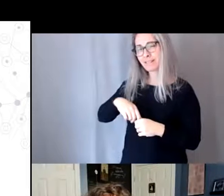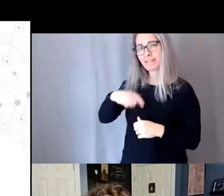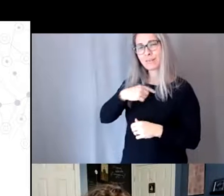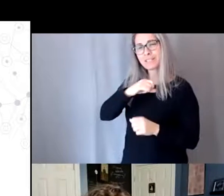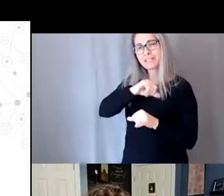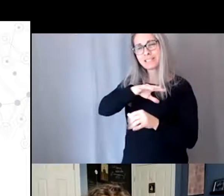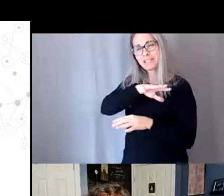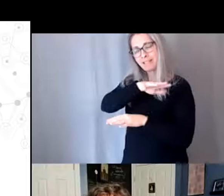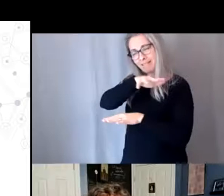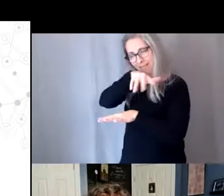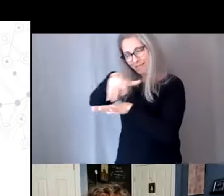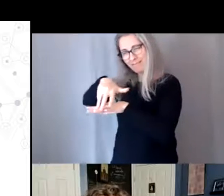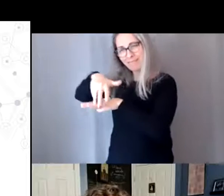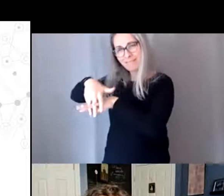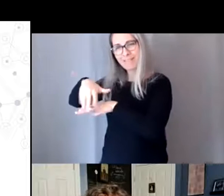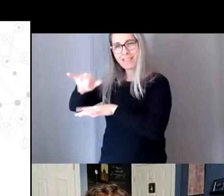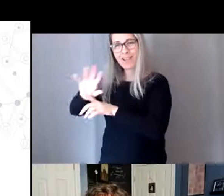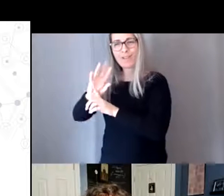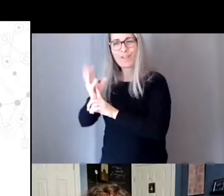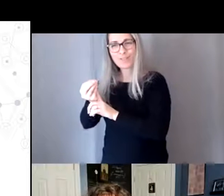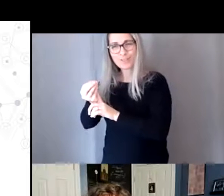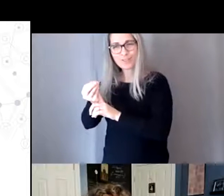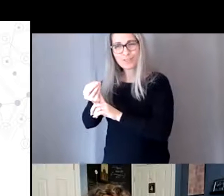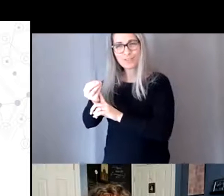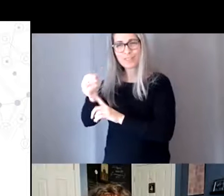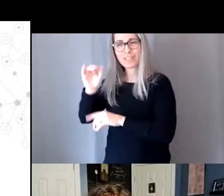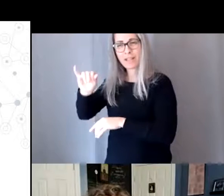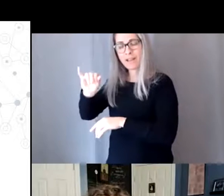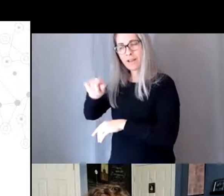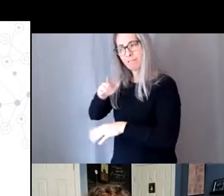narratives that reinforce healthcare providers as experts